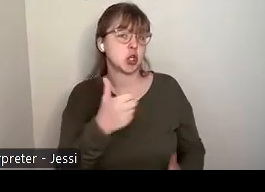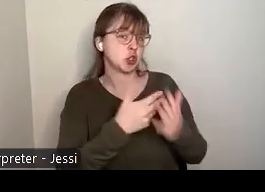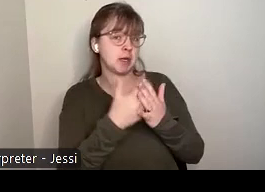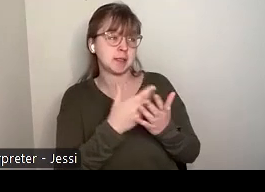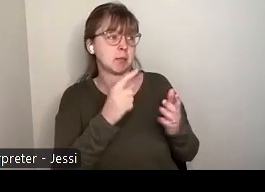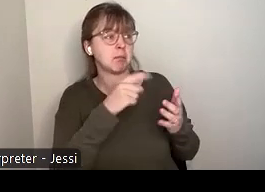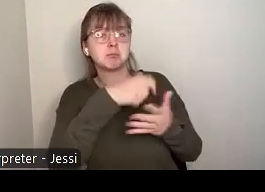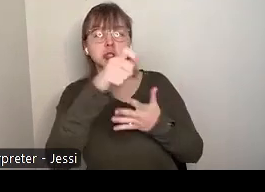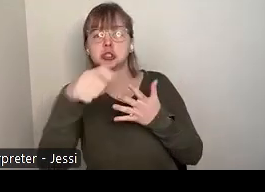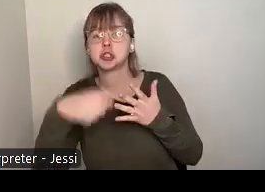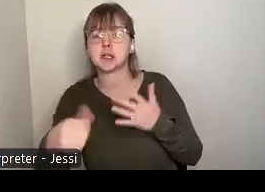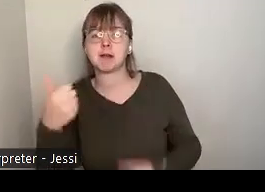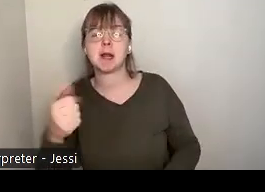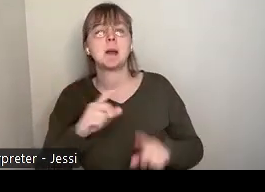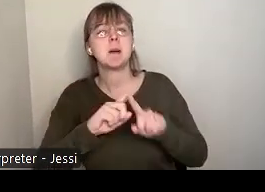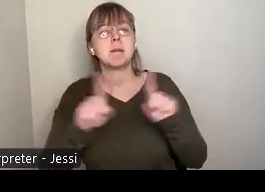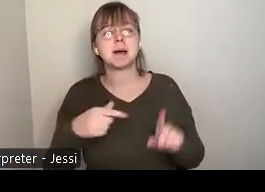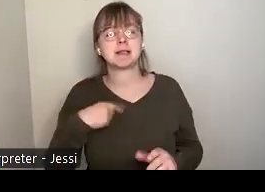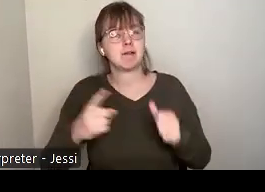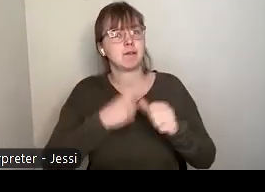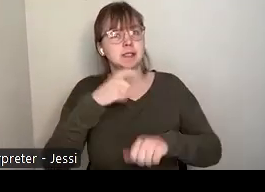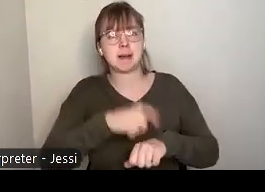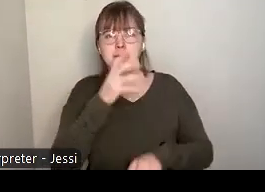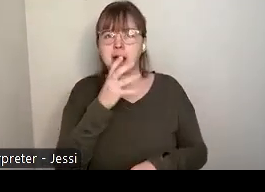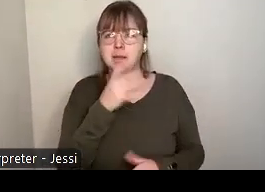mom and so she's asked a lot of questions about how to care for the baby so the nurse